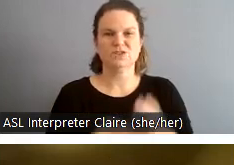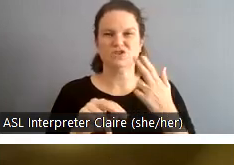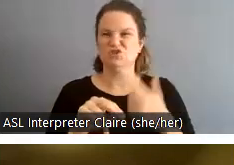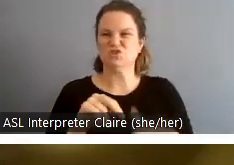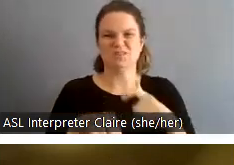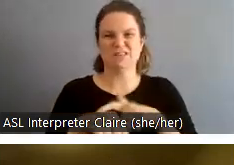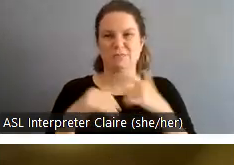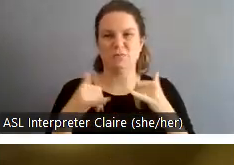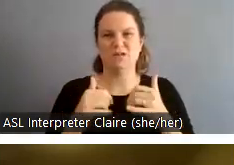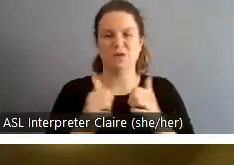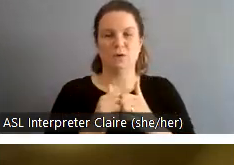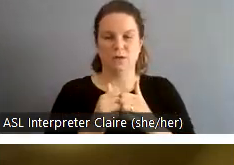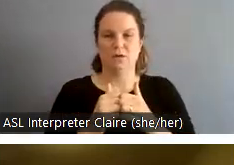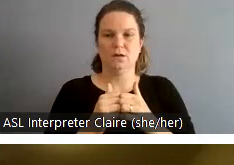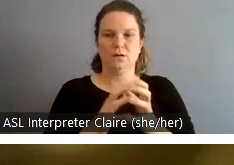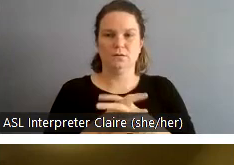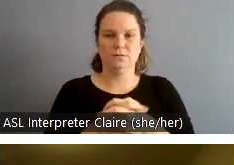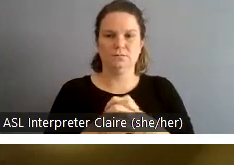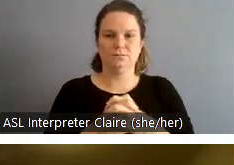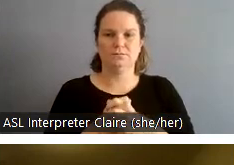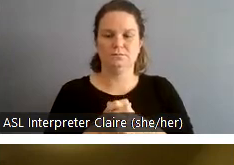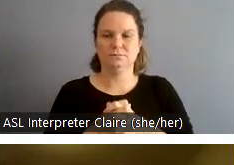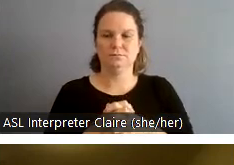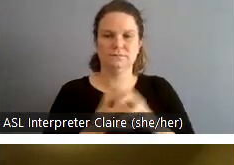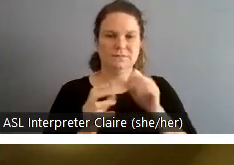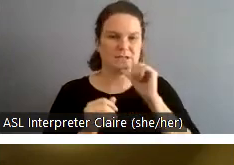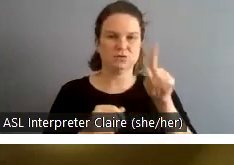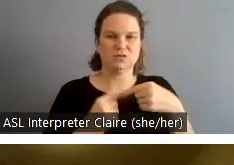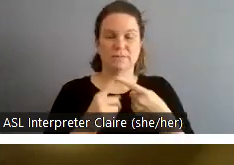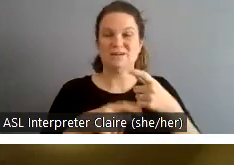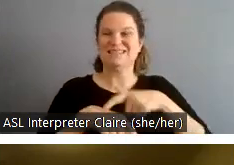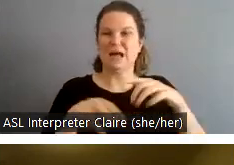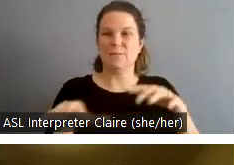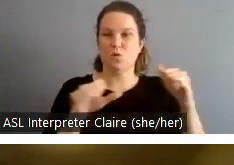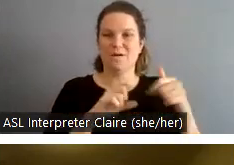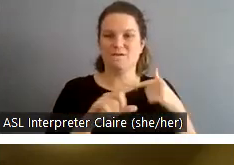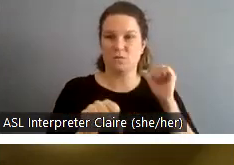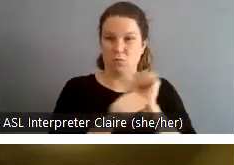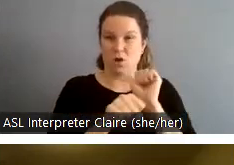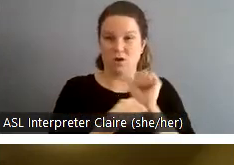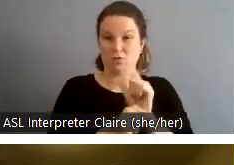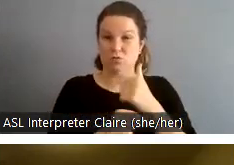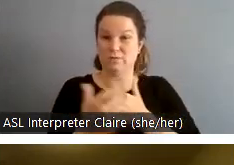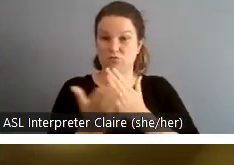play with and talk, not just about the time away from work that you may